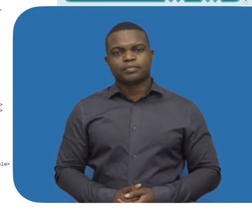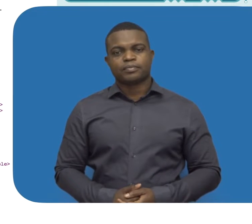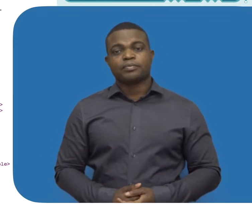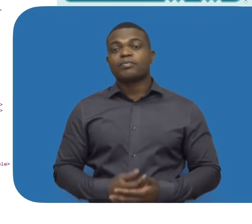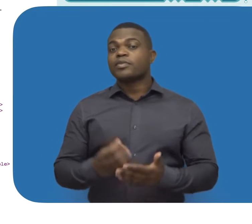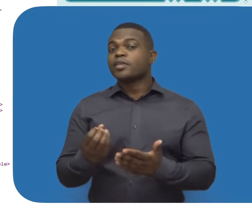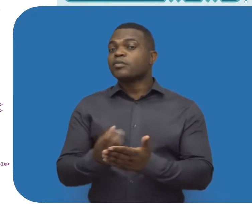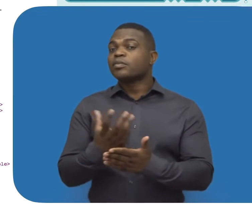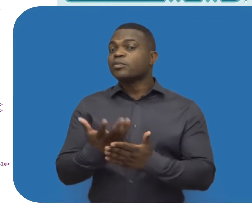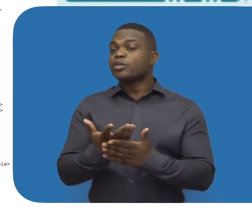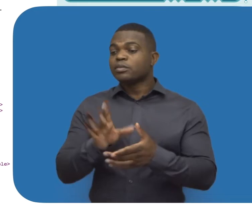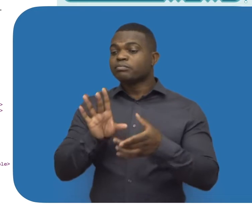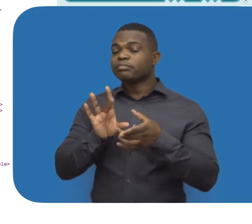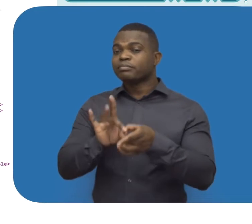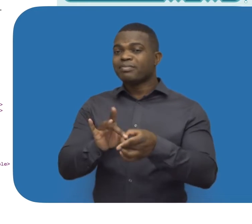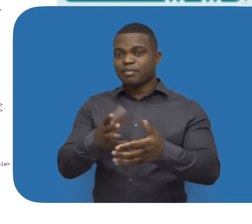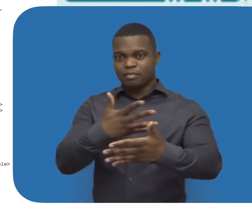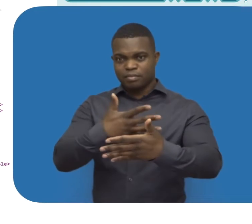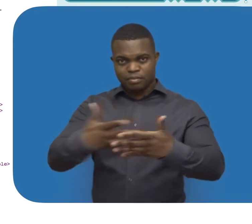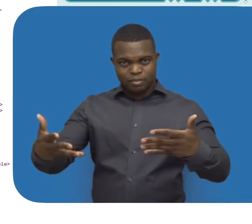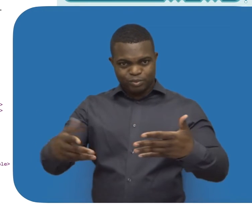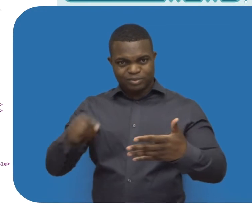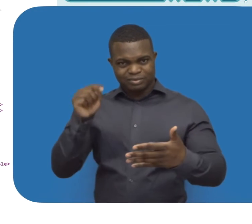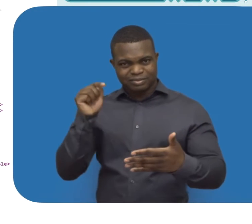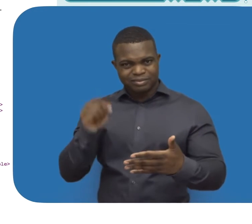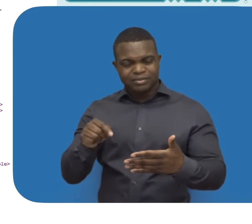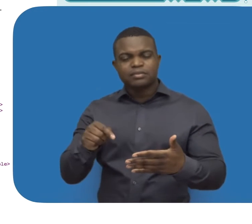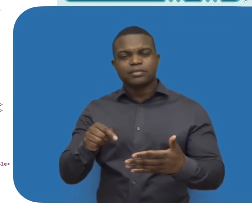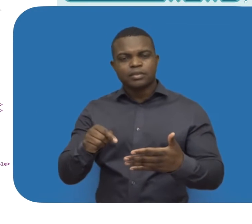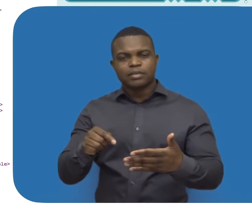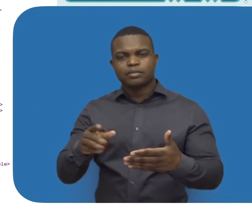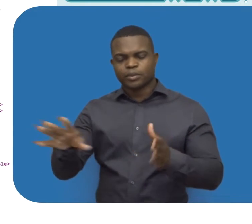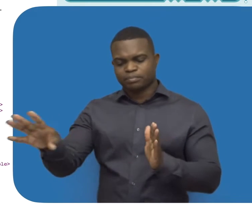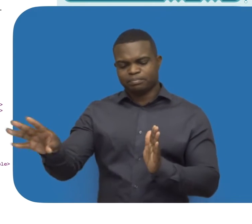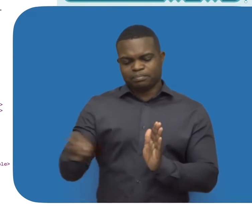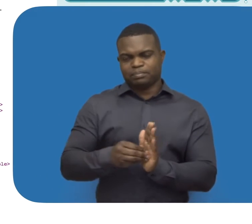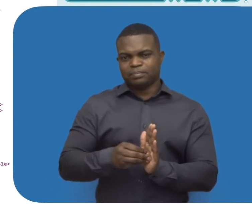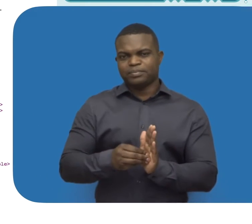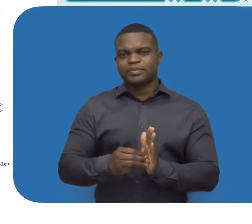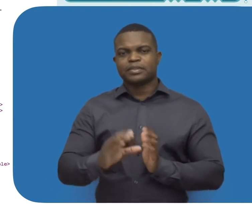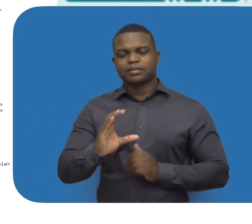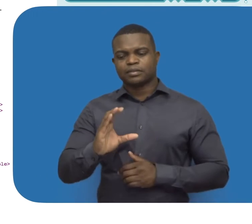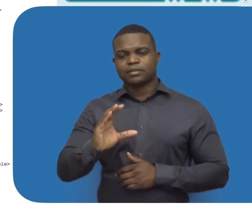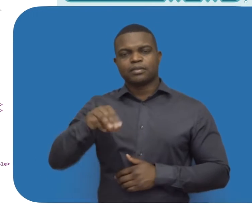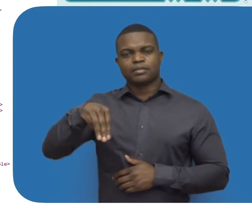For information that is more specific to language data we also provide a CMDI file for each transcript.